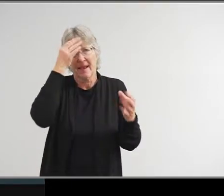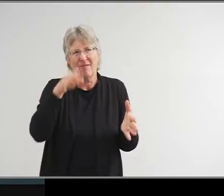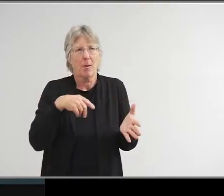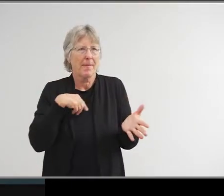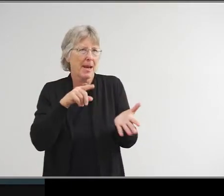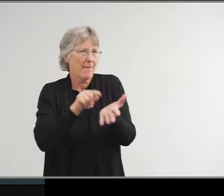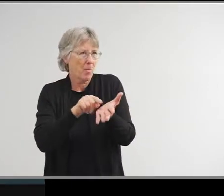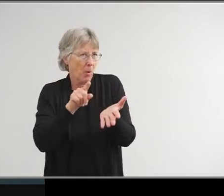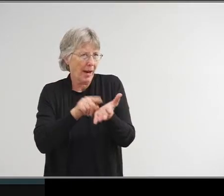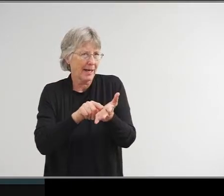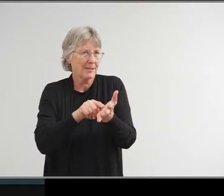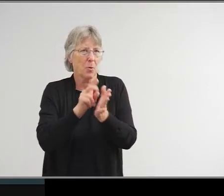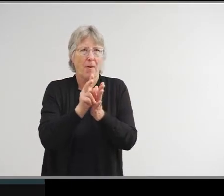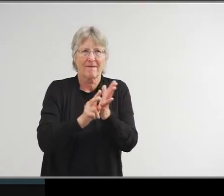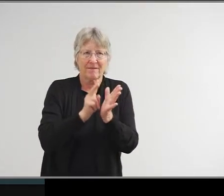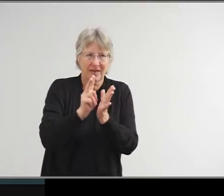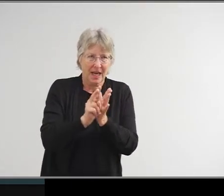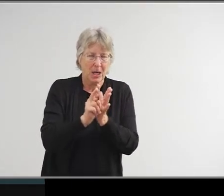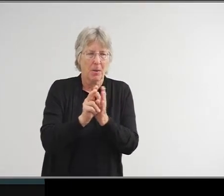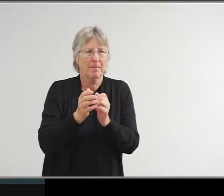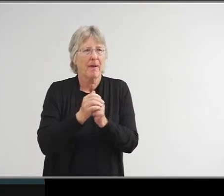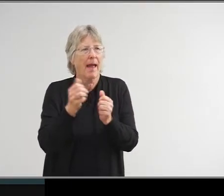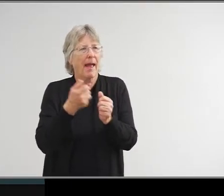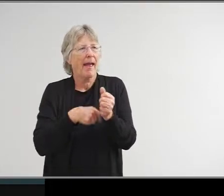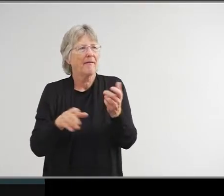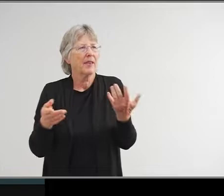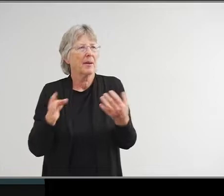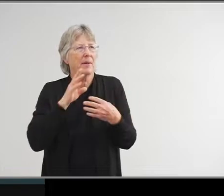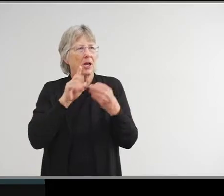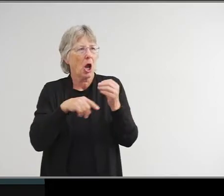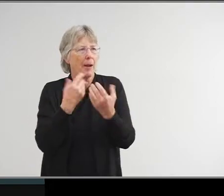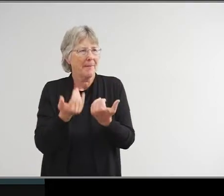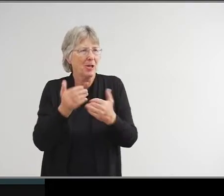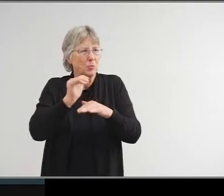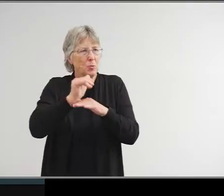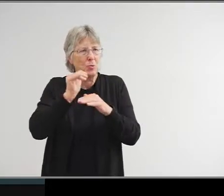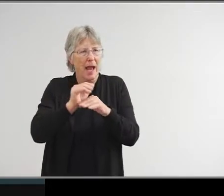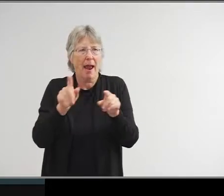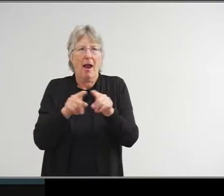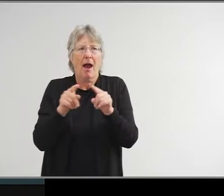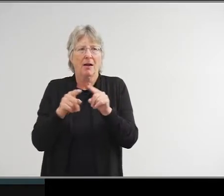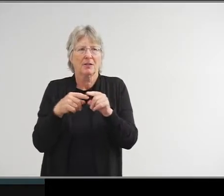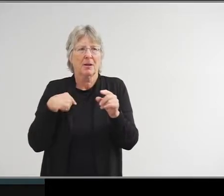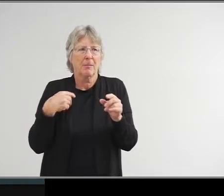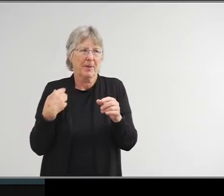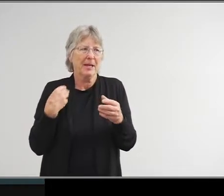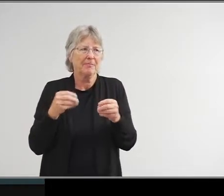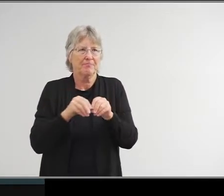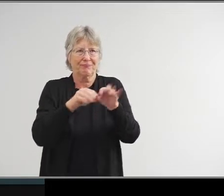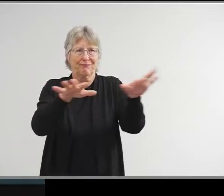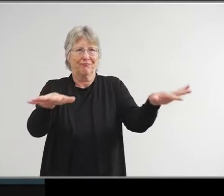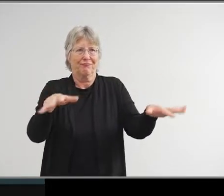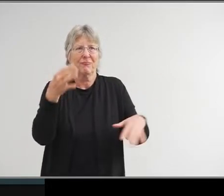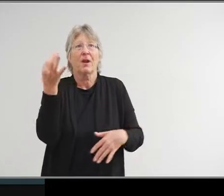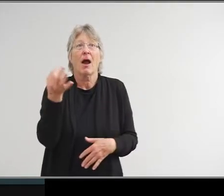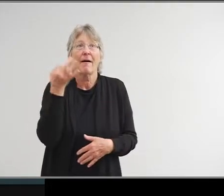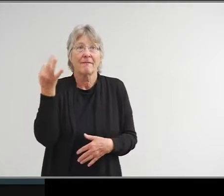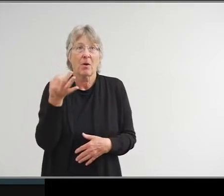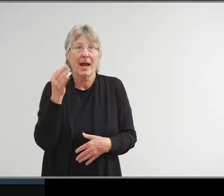or in video format. So everything that's going to be shared tonight will also be shared on Friday. And in that continuing conversation,